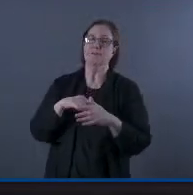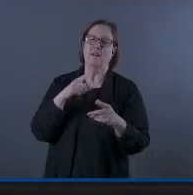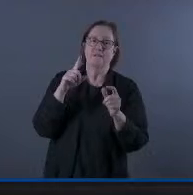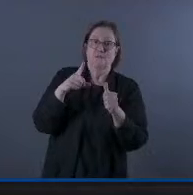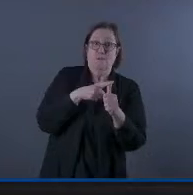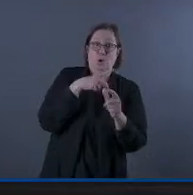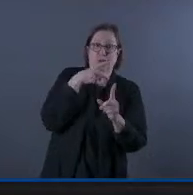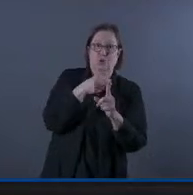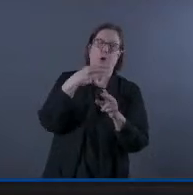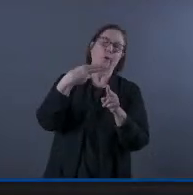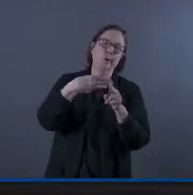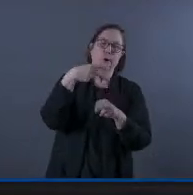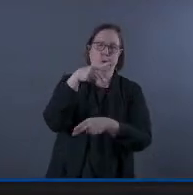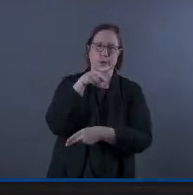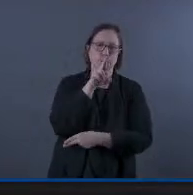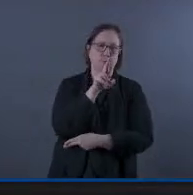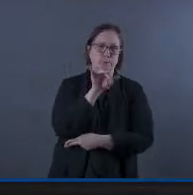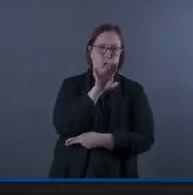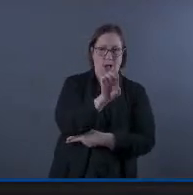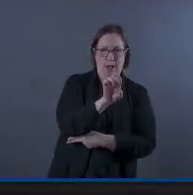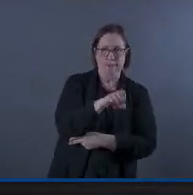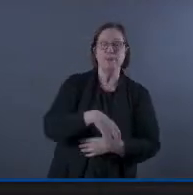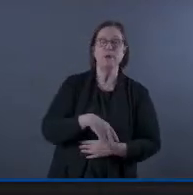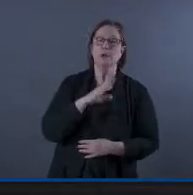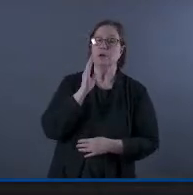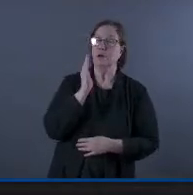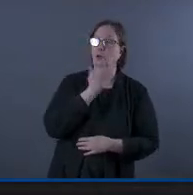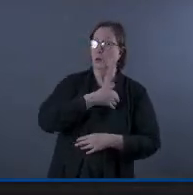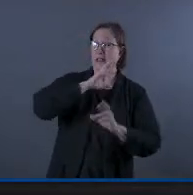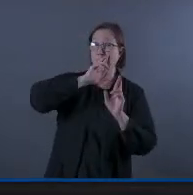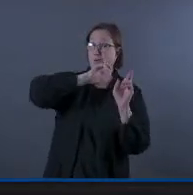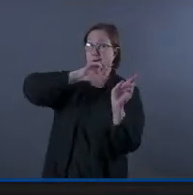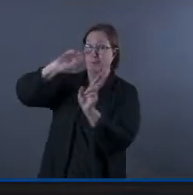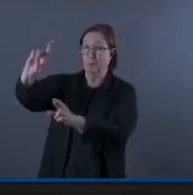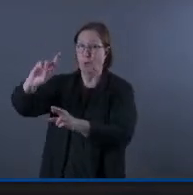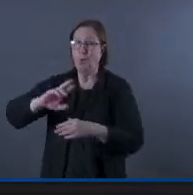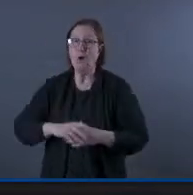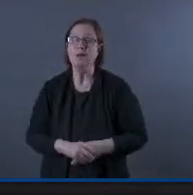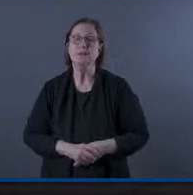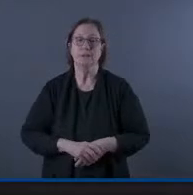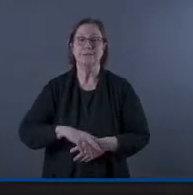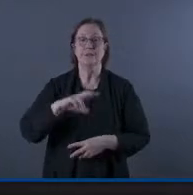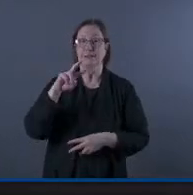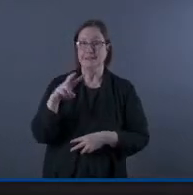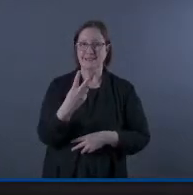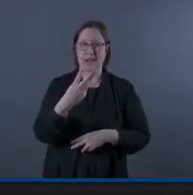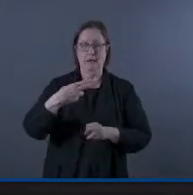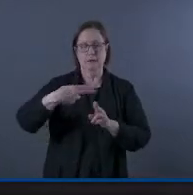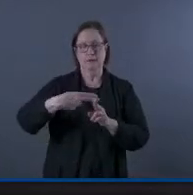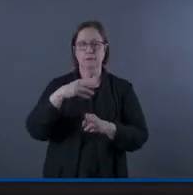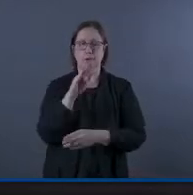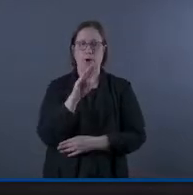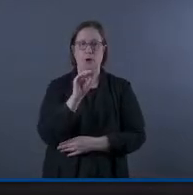and how many second dose or booster doses. So the ideal scenario is always to get your second dose from the location where you got your first dose,